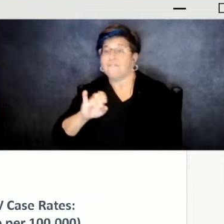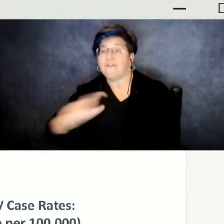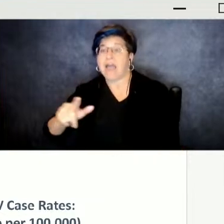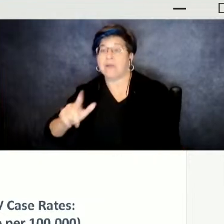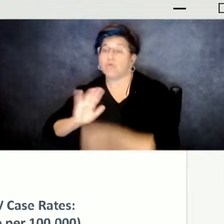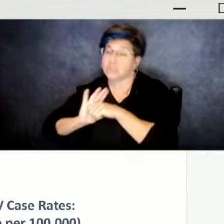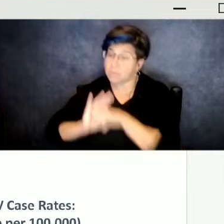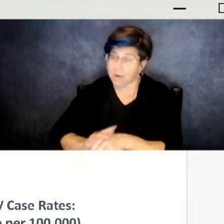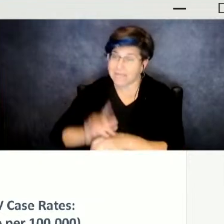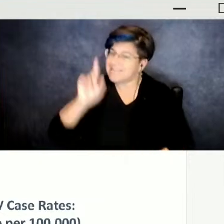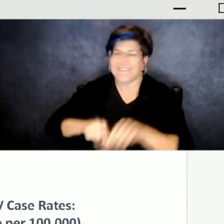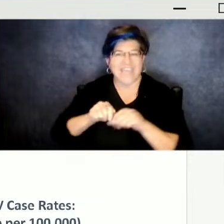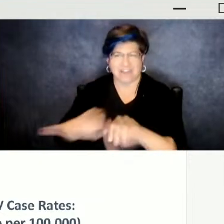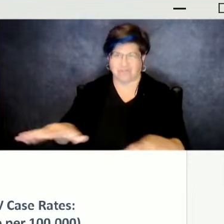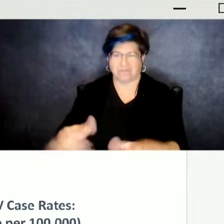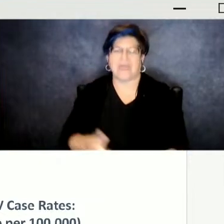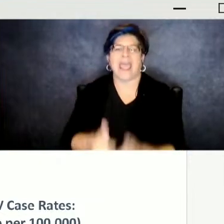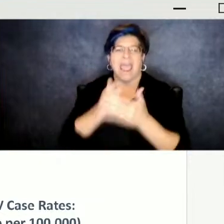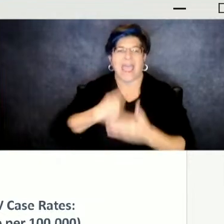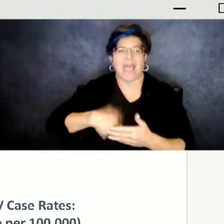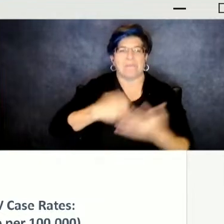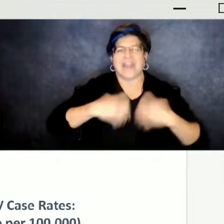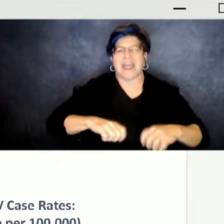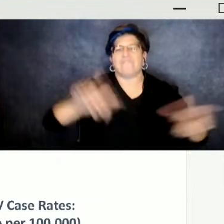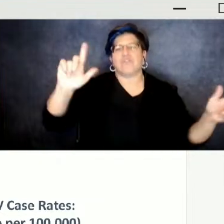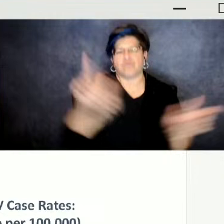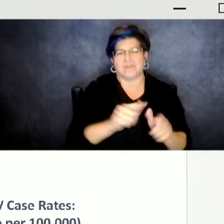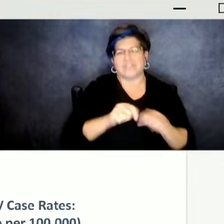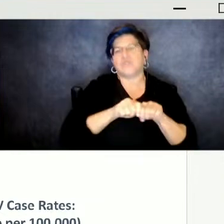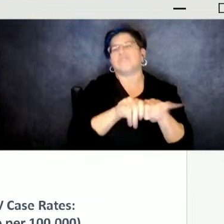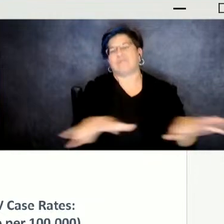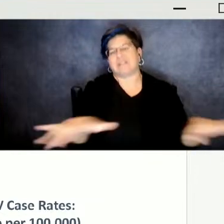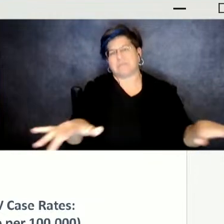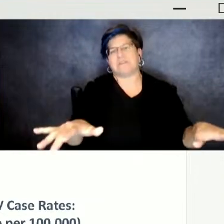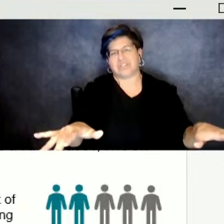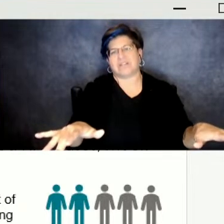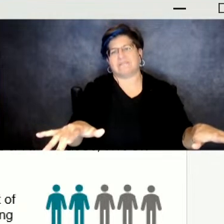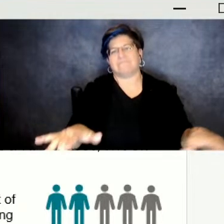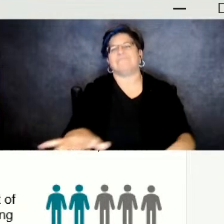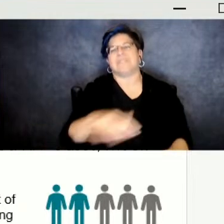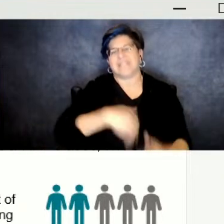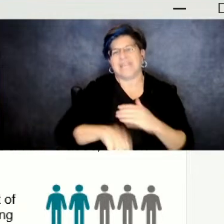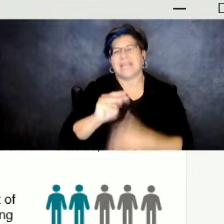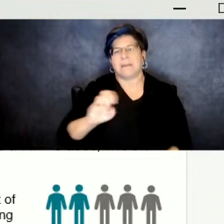GET VIRALLY SUPPRESSED THEY CAN'T TRANSMIT THE VIRUS AND SO